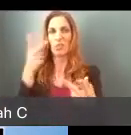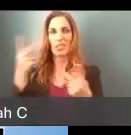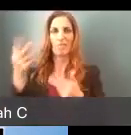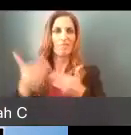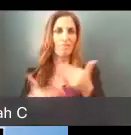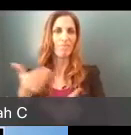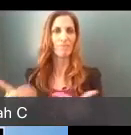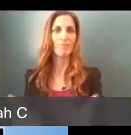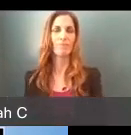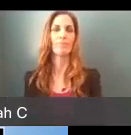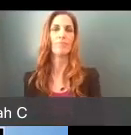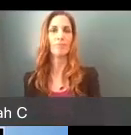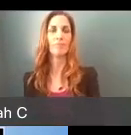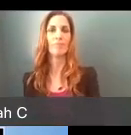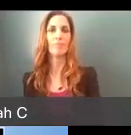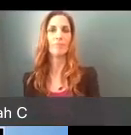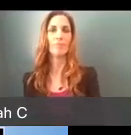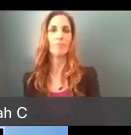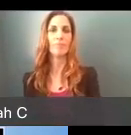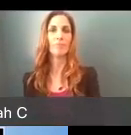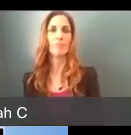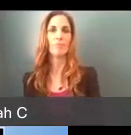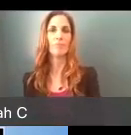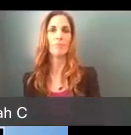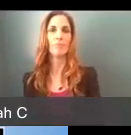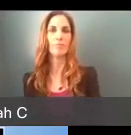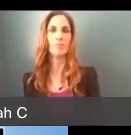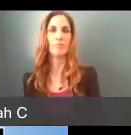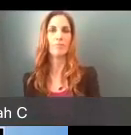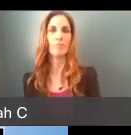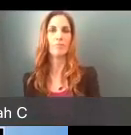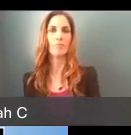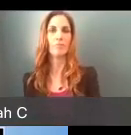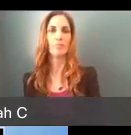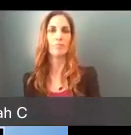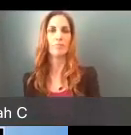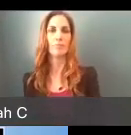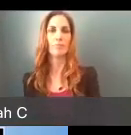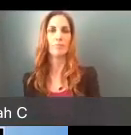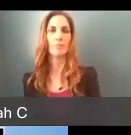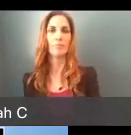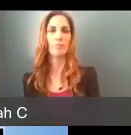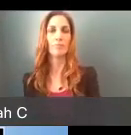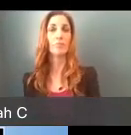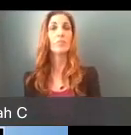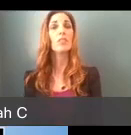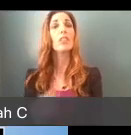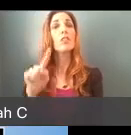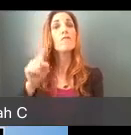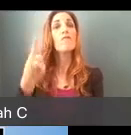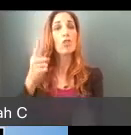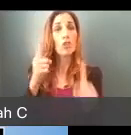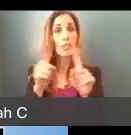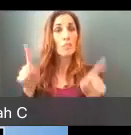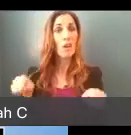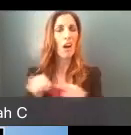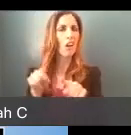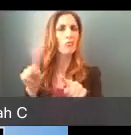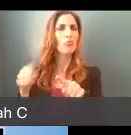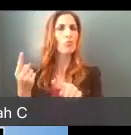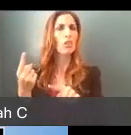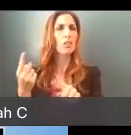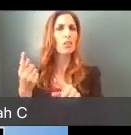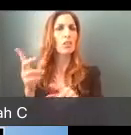So these, this first rectangular box at the top is just the doses that the County has received,